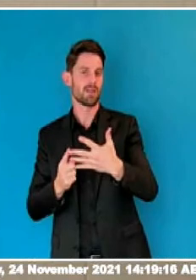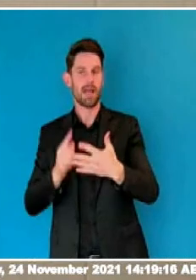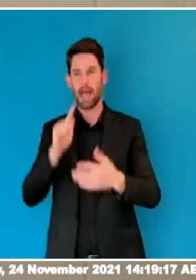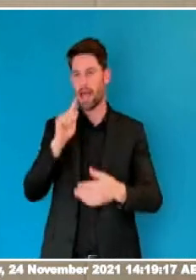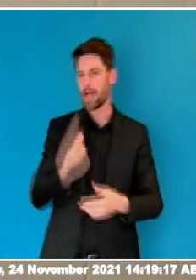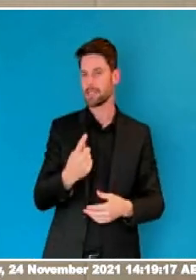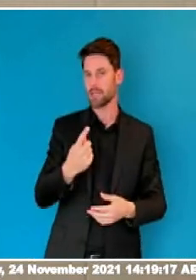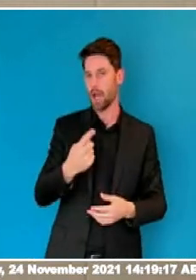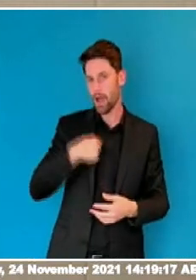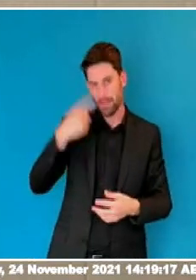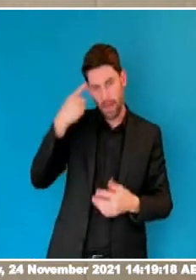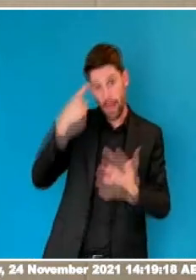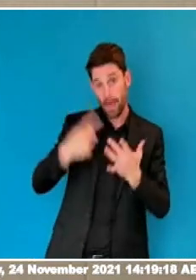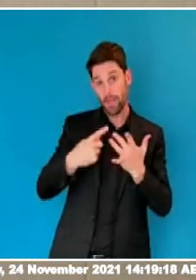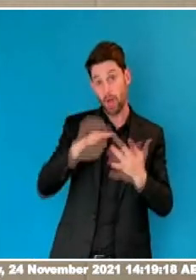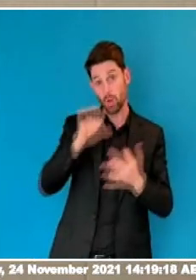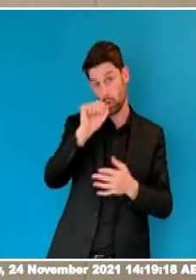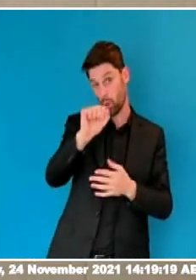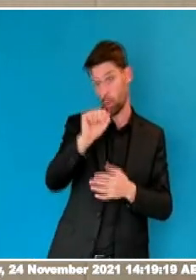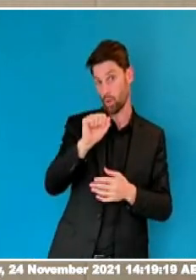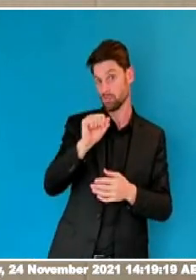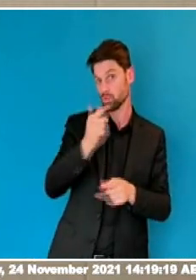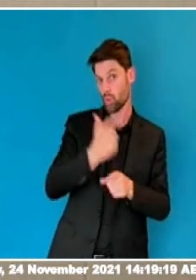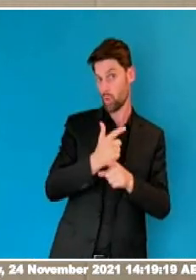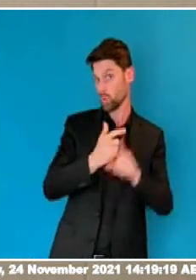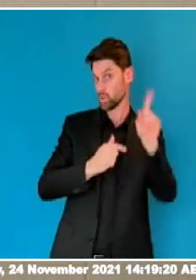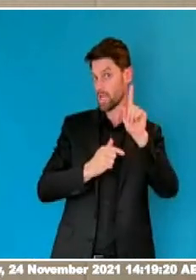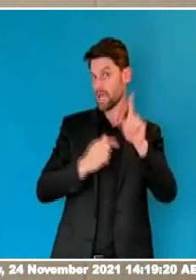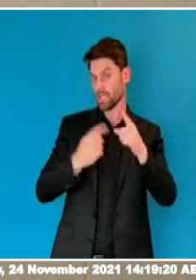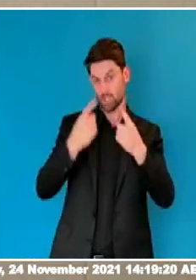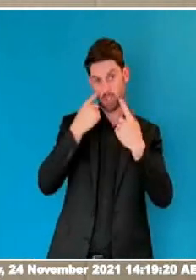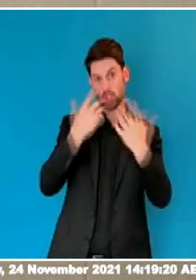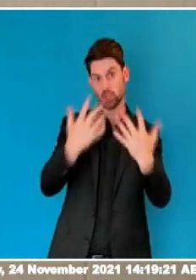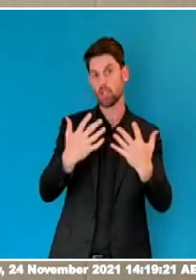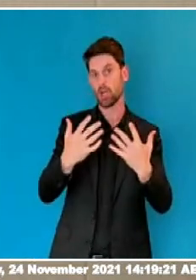few of your other witnesses have conferred that in terms of, there are further